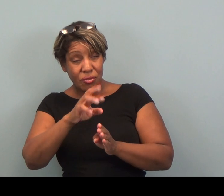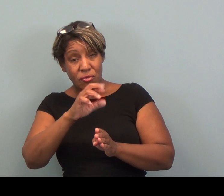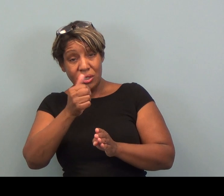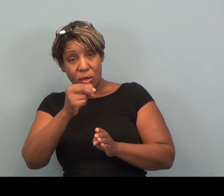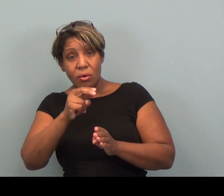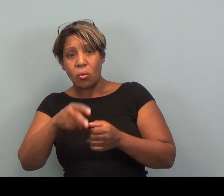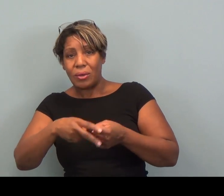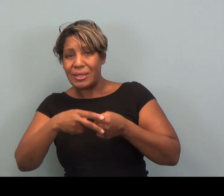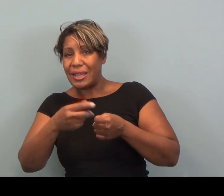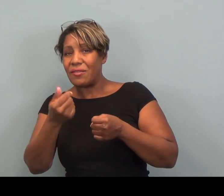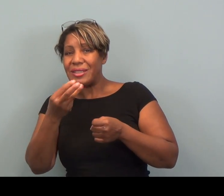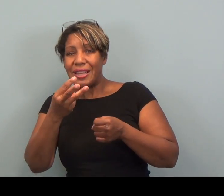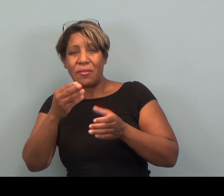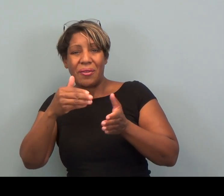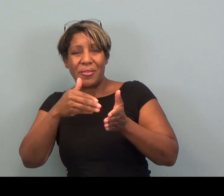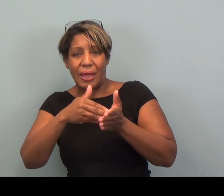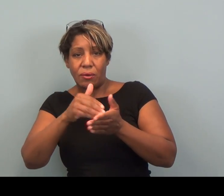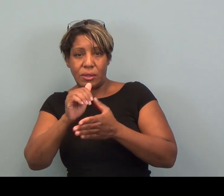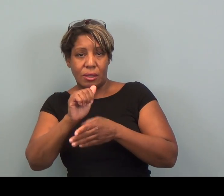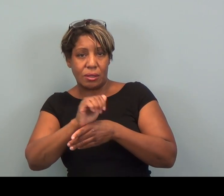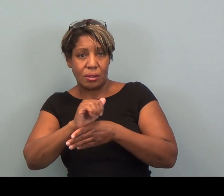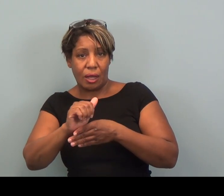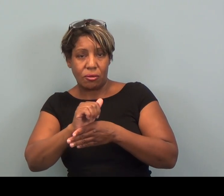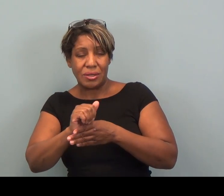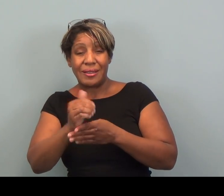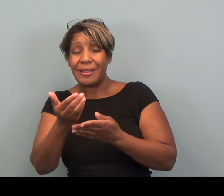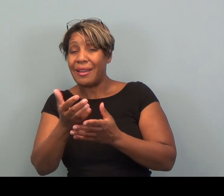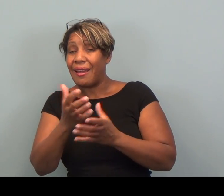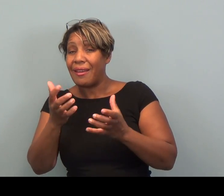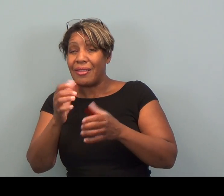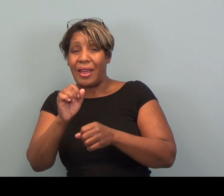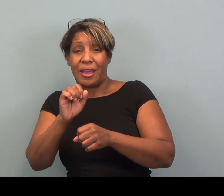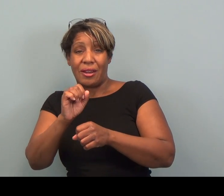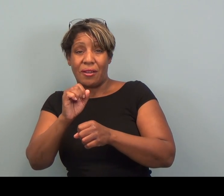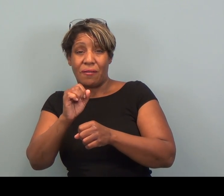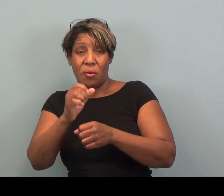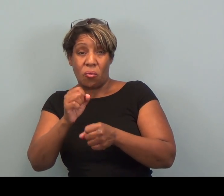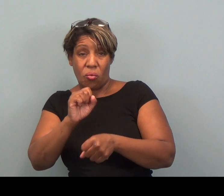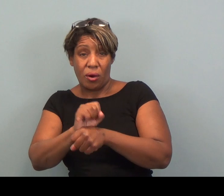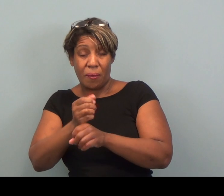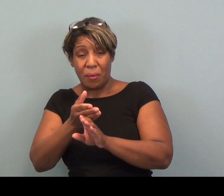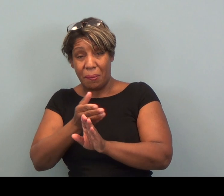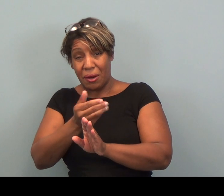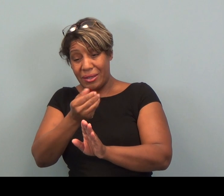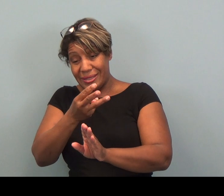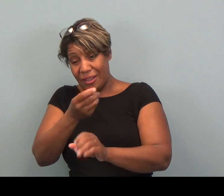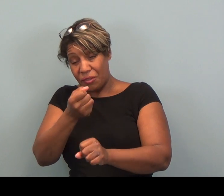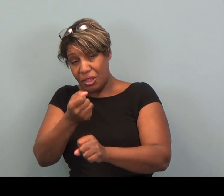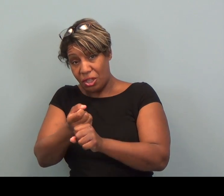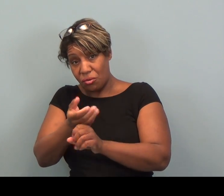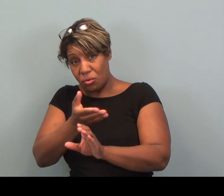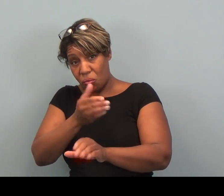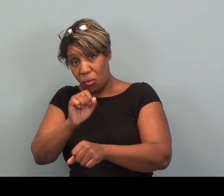because you know that's a lot of work to prepare several years worth of prior year or amended returns.